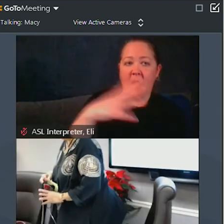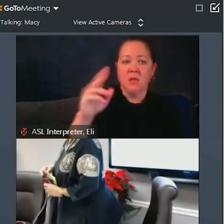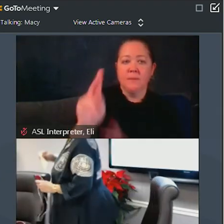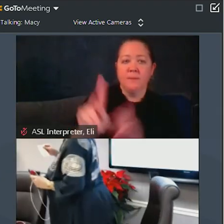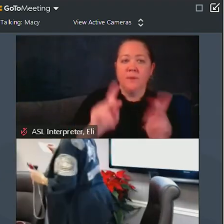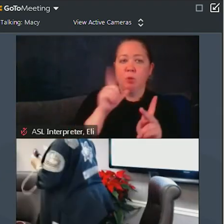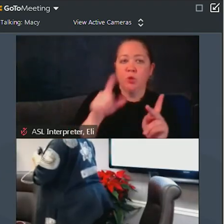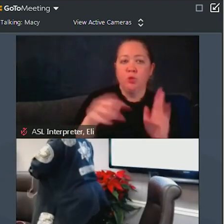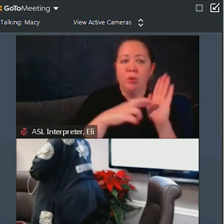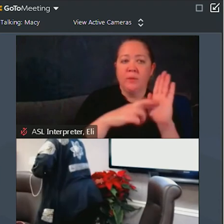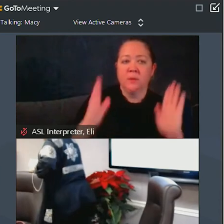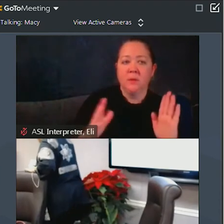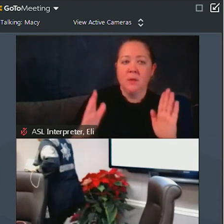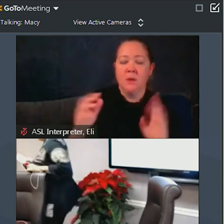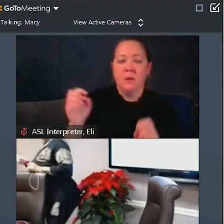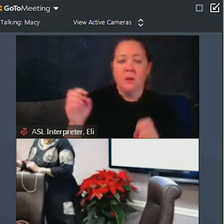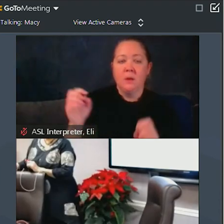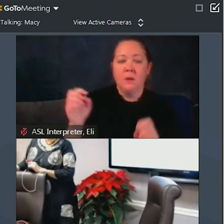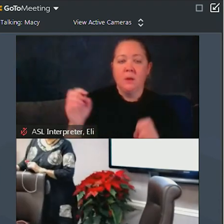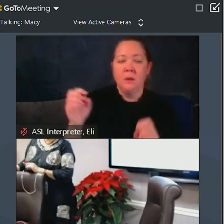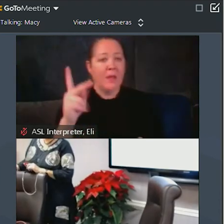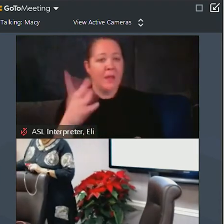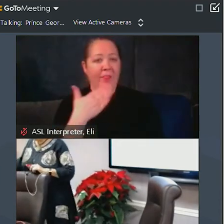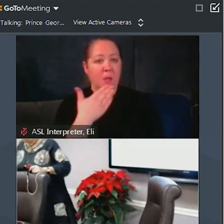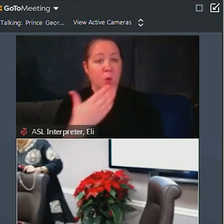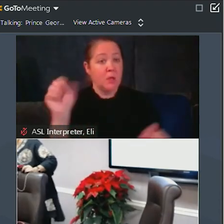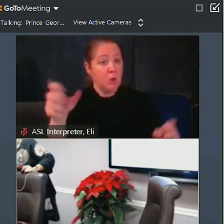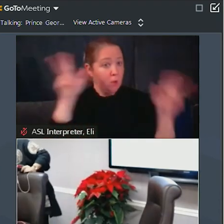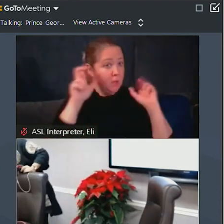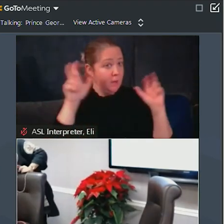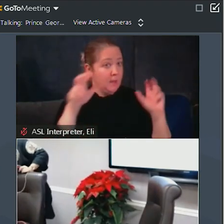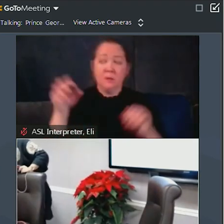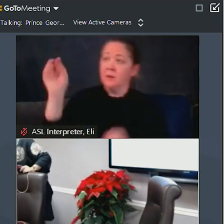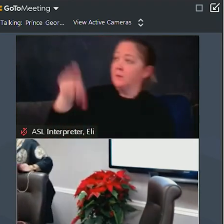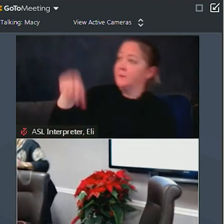Thank you. Madam chair. Can you hear me adequately? Yes, we can. Thank you.